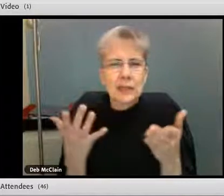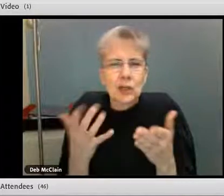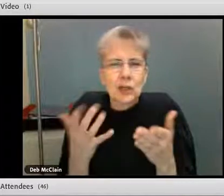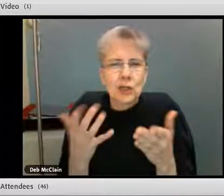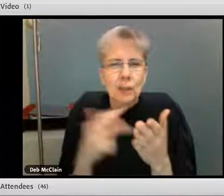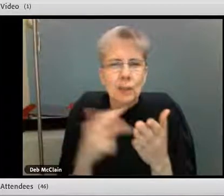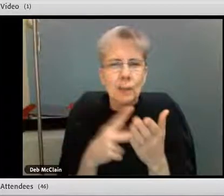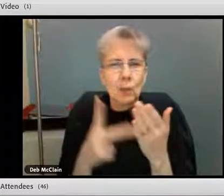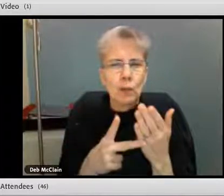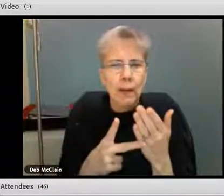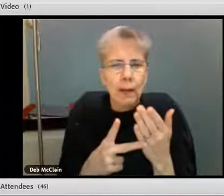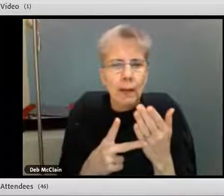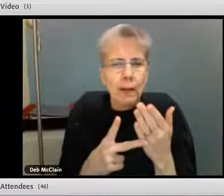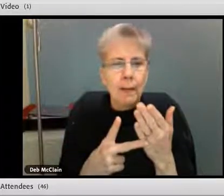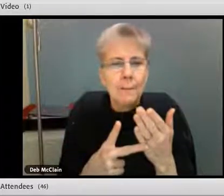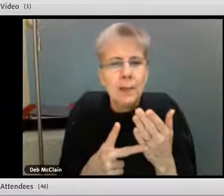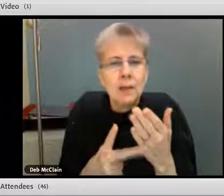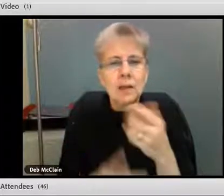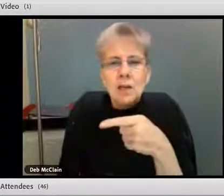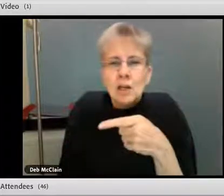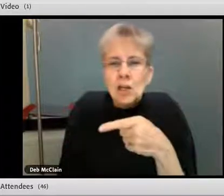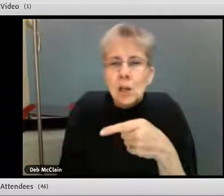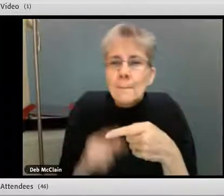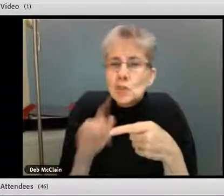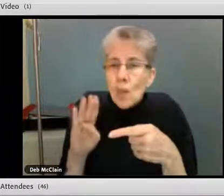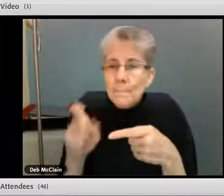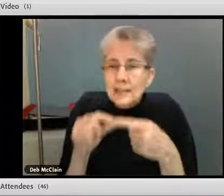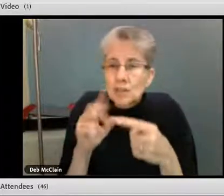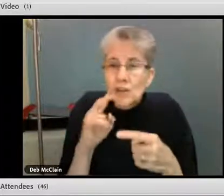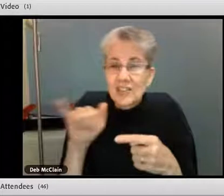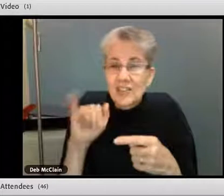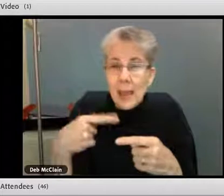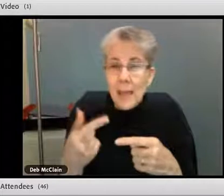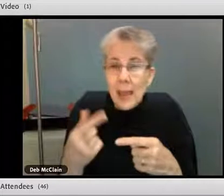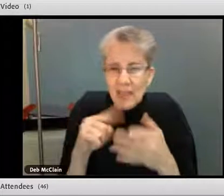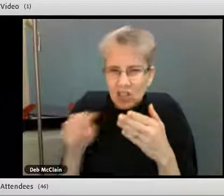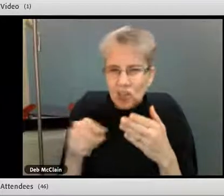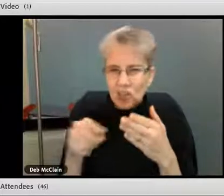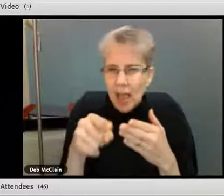especially if you're in a jpeg, is checked. What this will do when you're reshaping your images